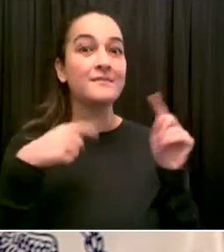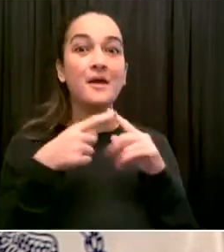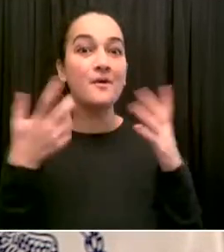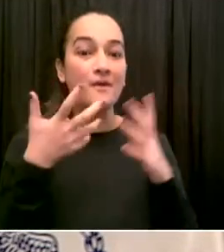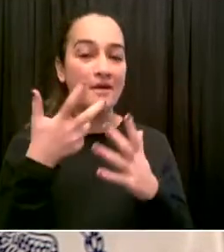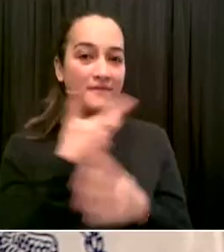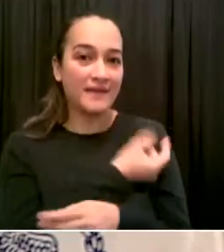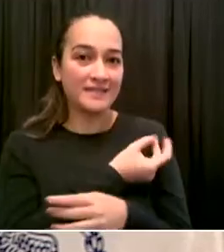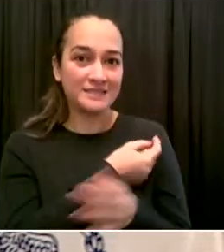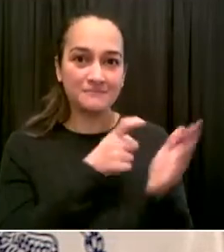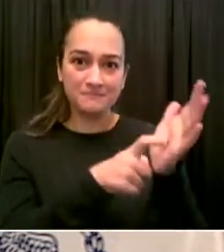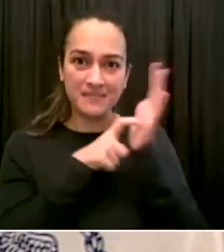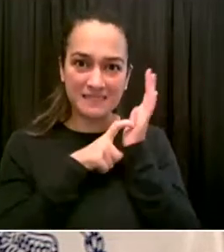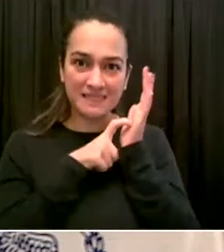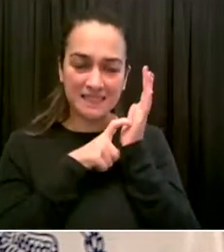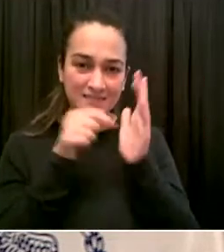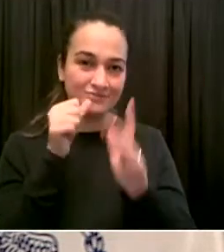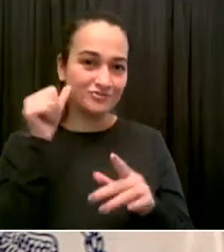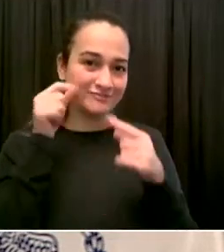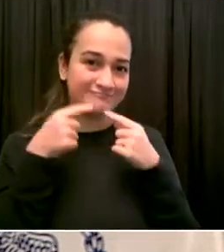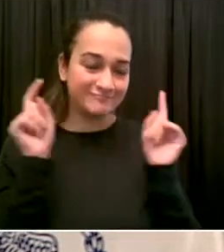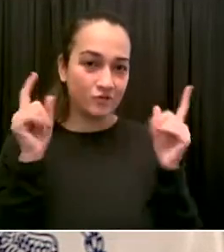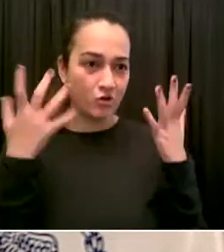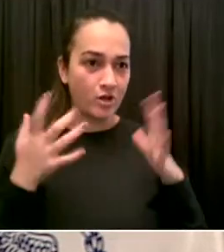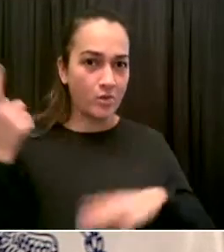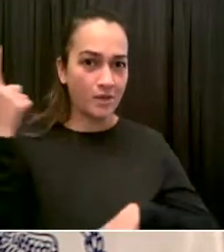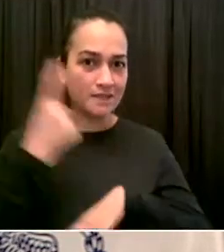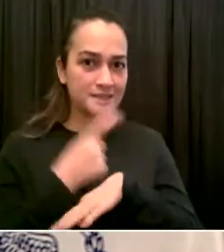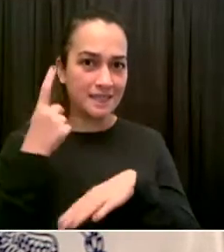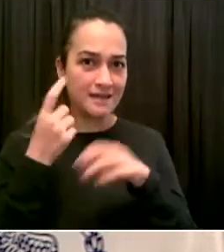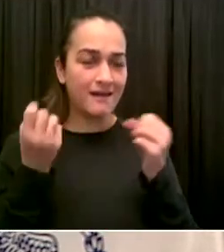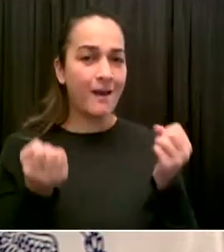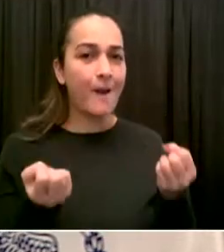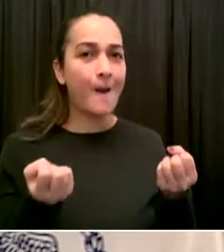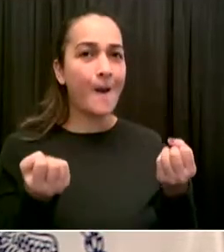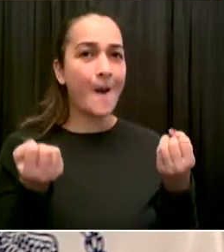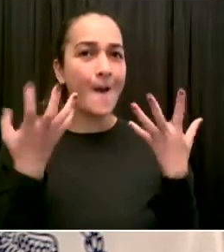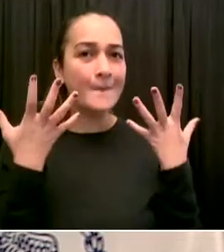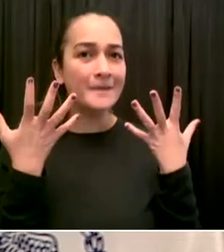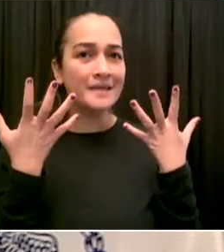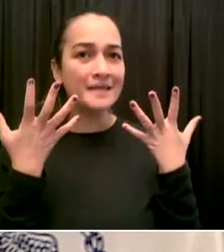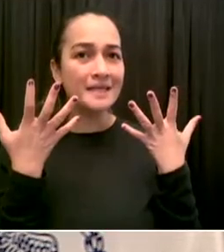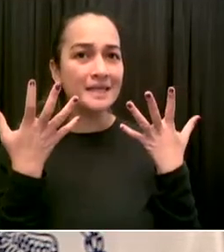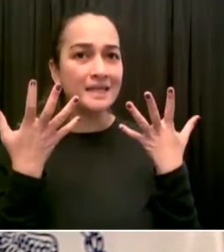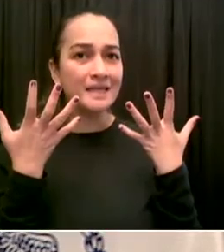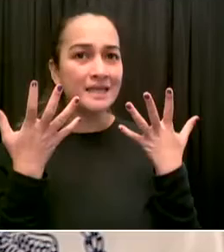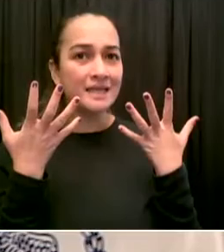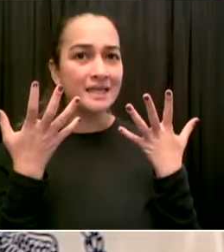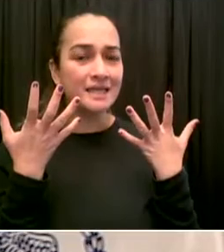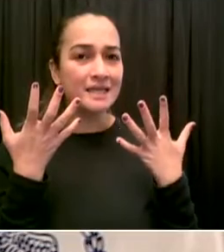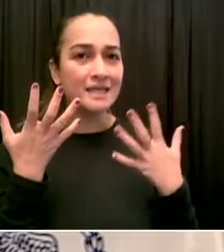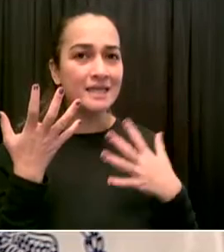VACCINE MANDATE FOR THE BUSINESSES?